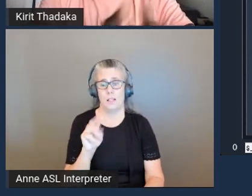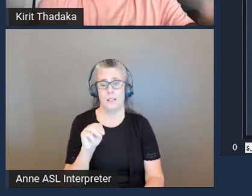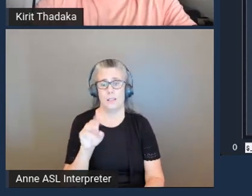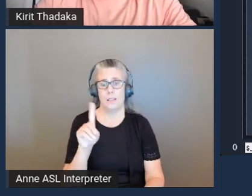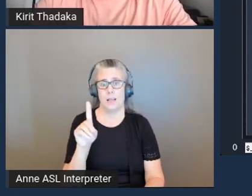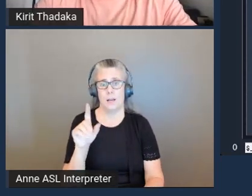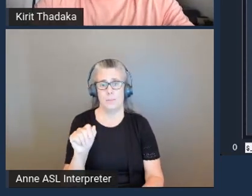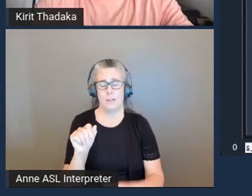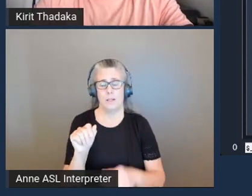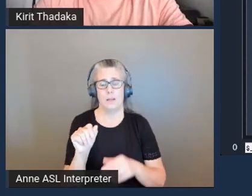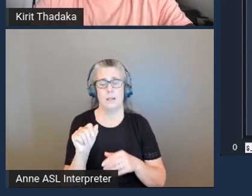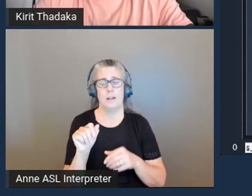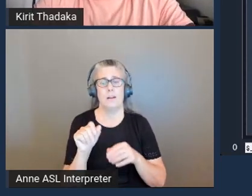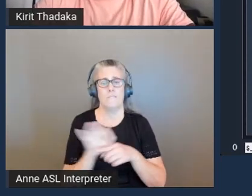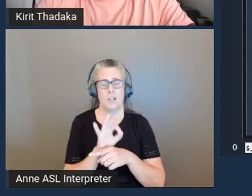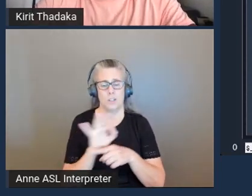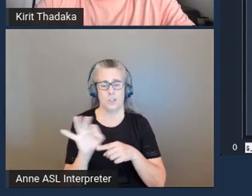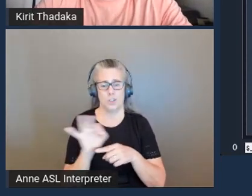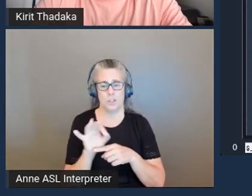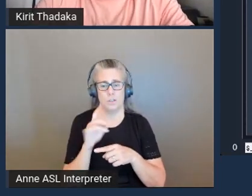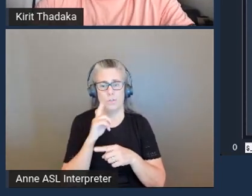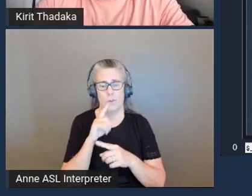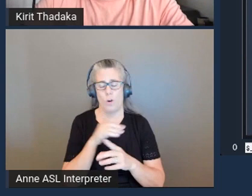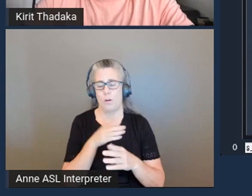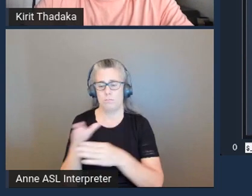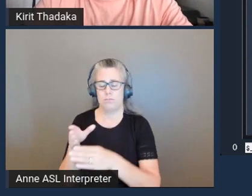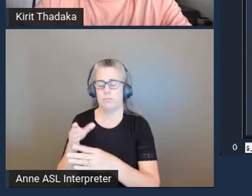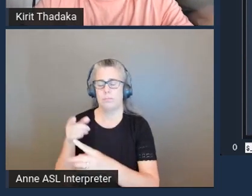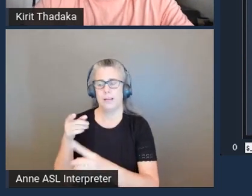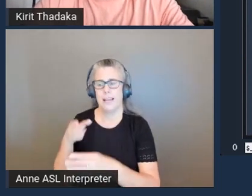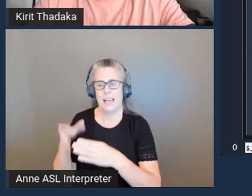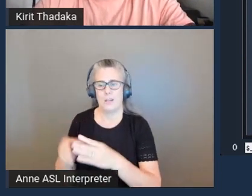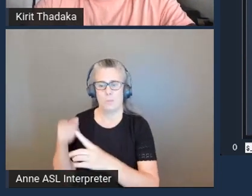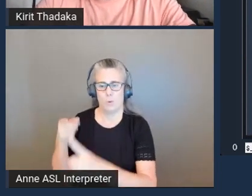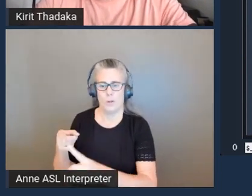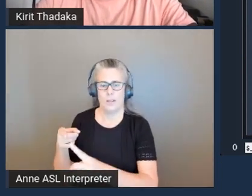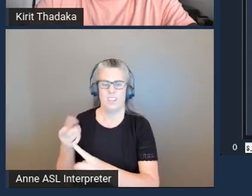So the steps are data prep, training, and then deployment,